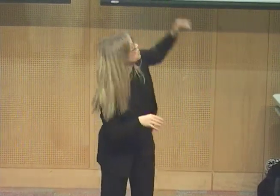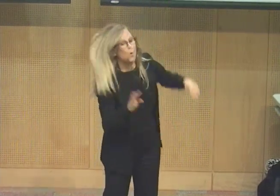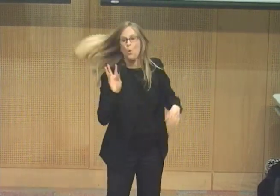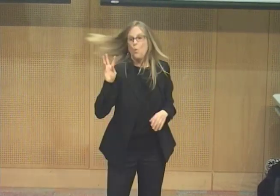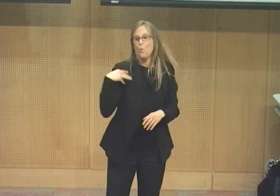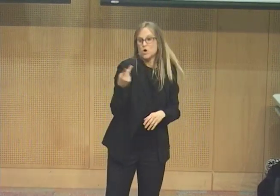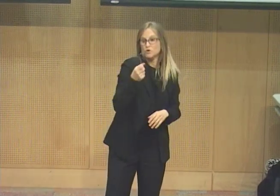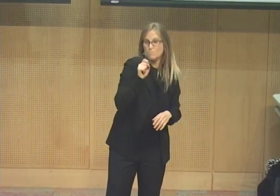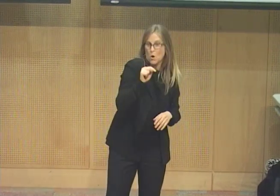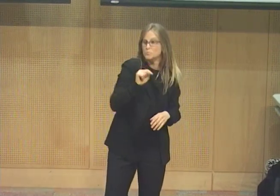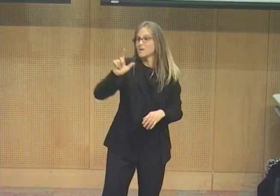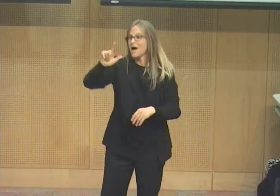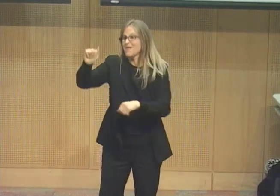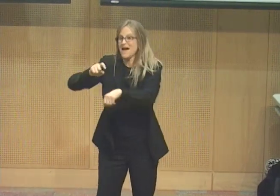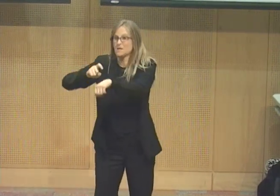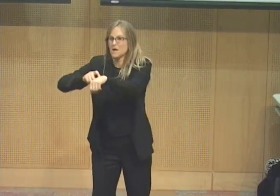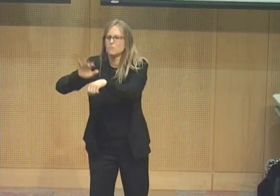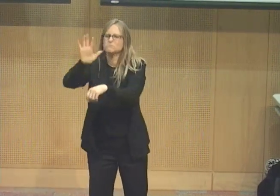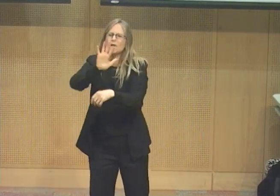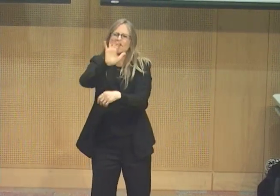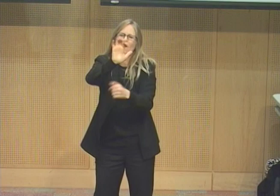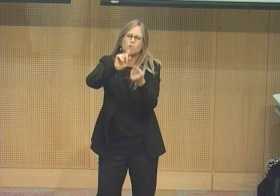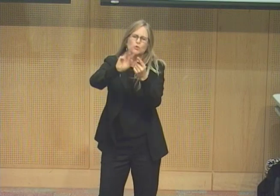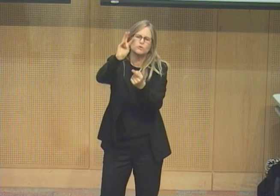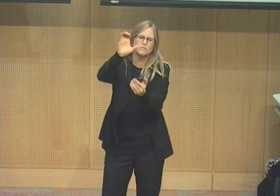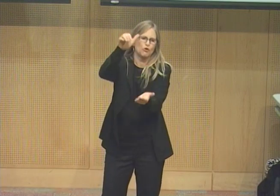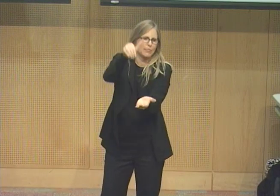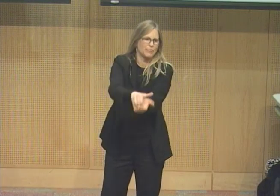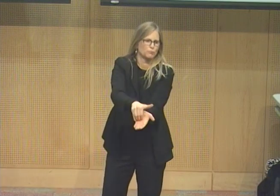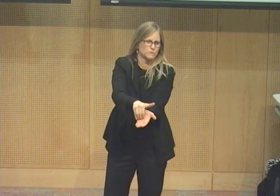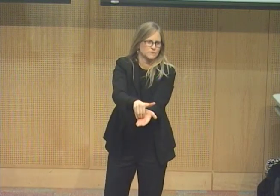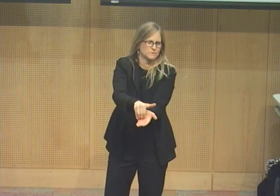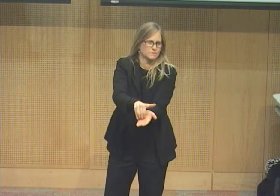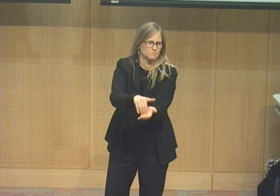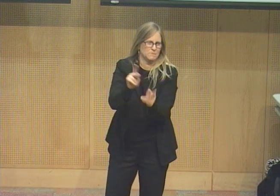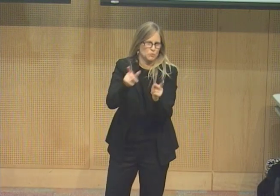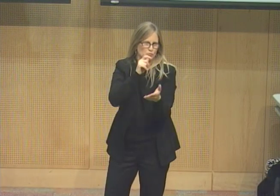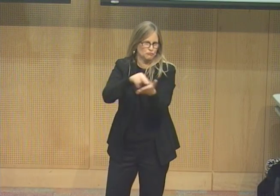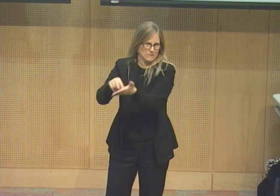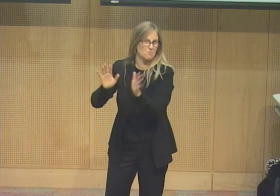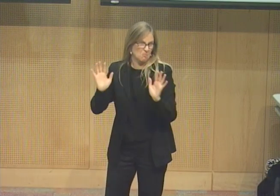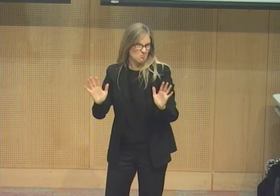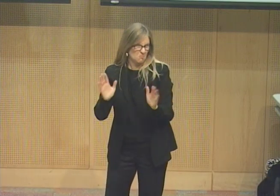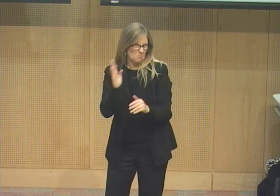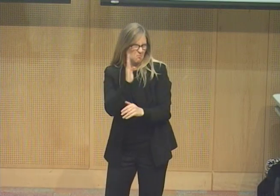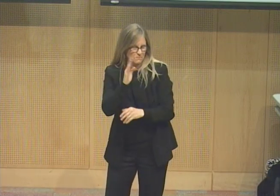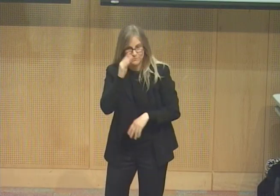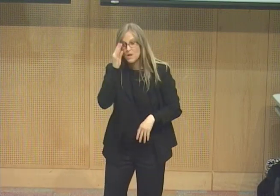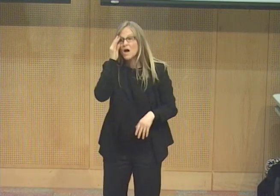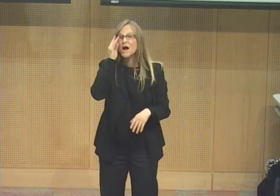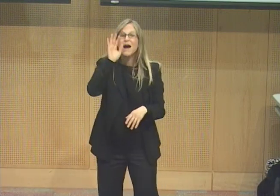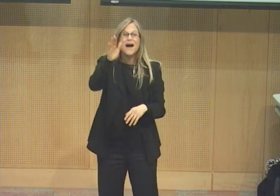The "Washington Post" readership averages about 500,000 to 600,000 people.